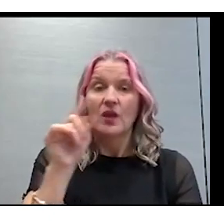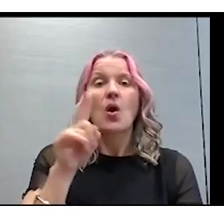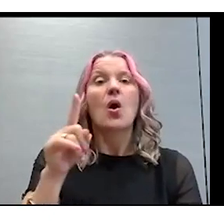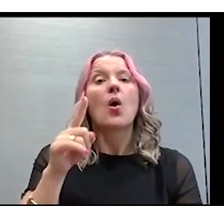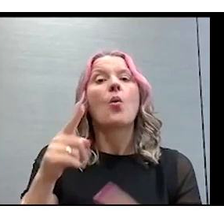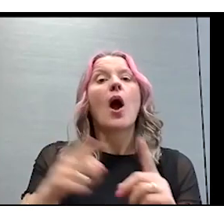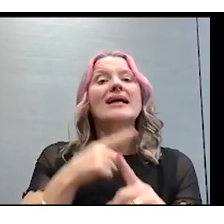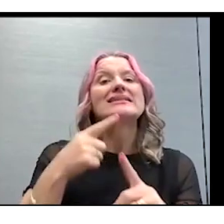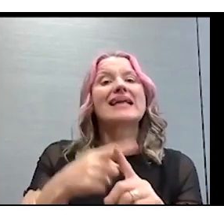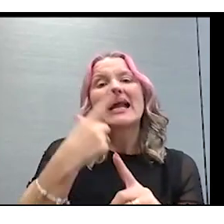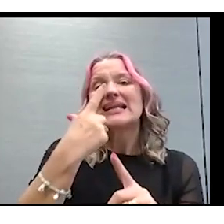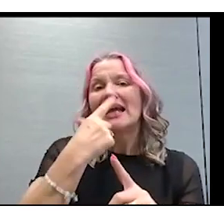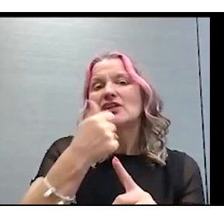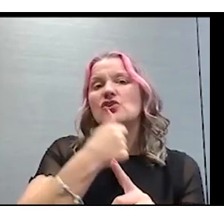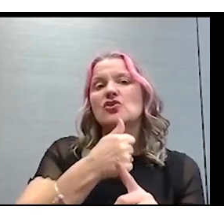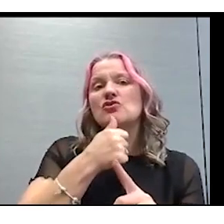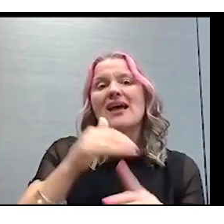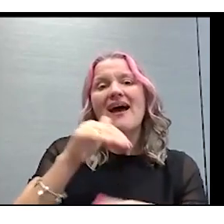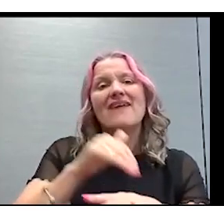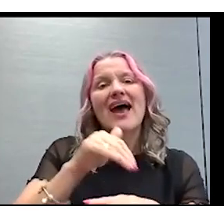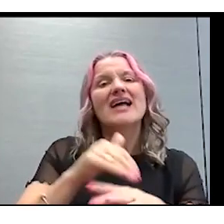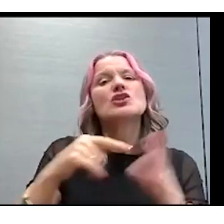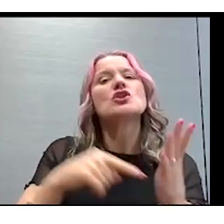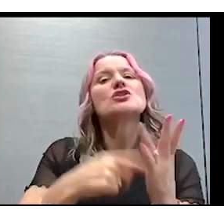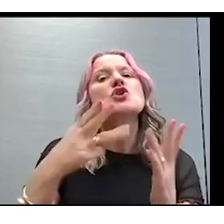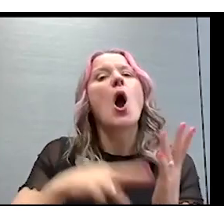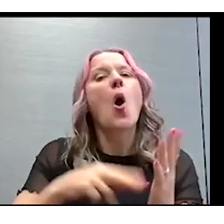and tone used by the generator? IOANA: So the question that was